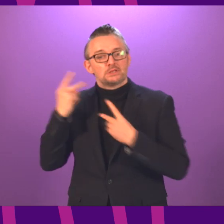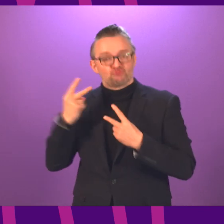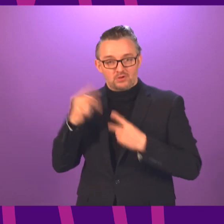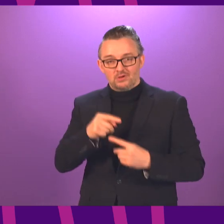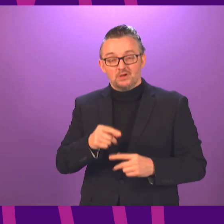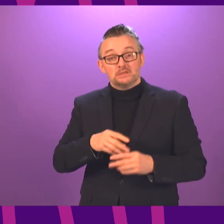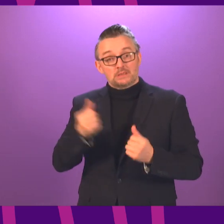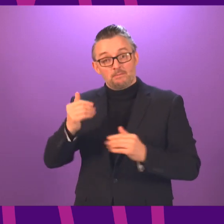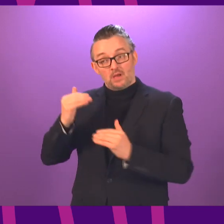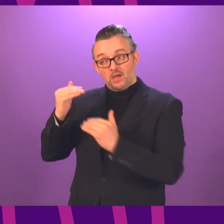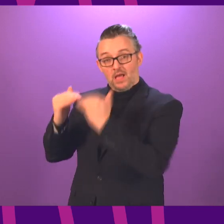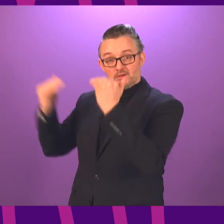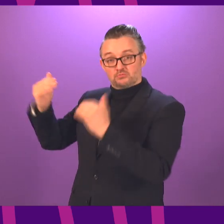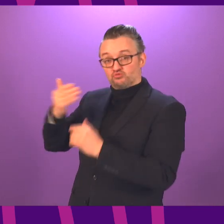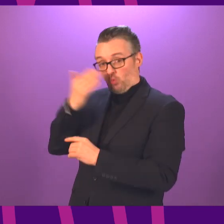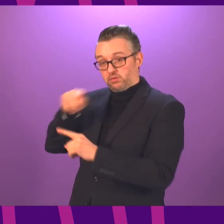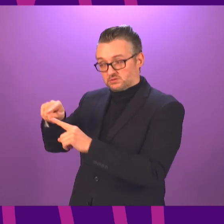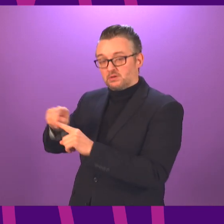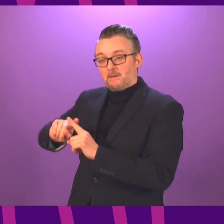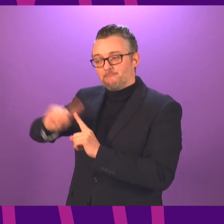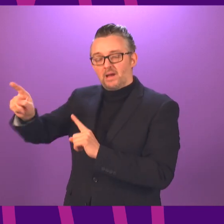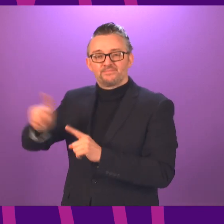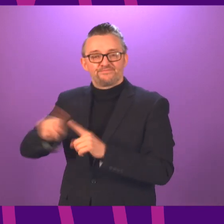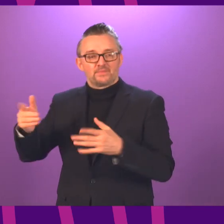Some secondary school students are also now going back to school for essential practical